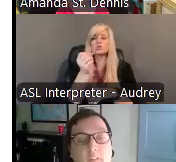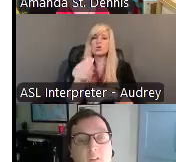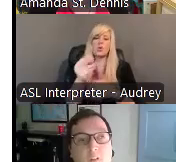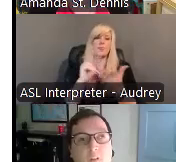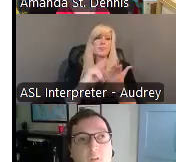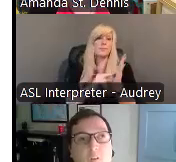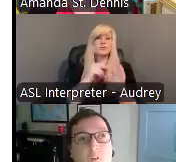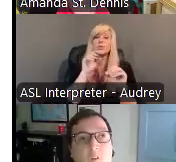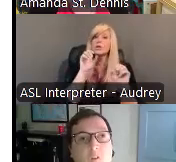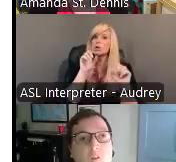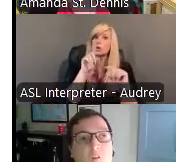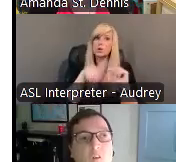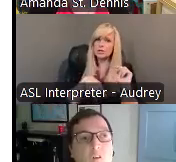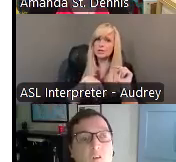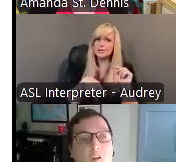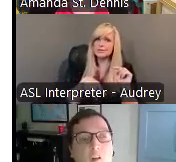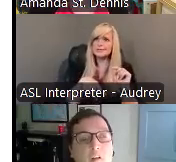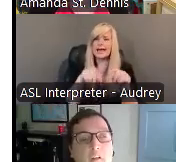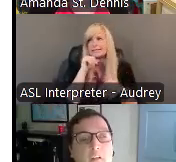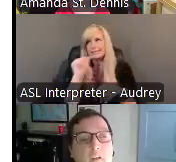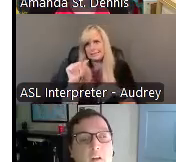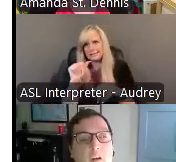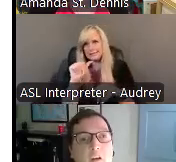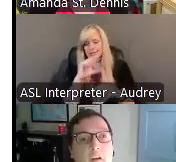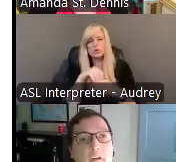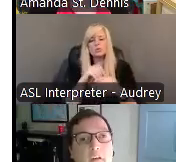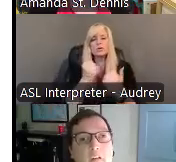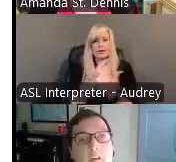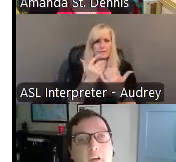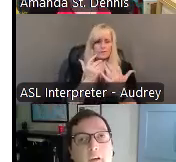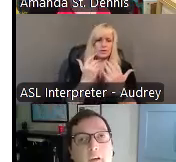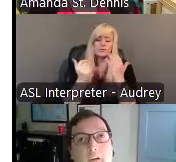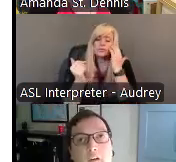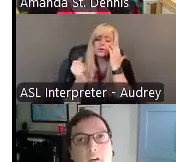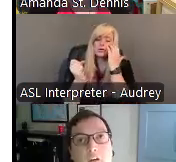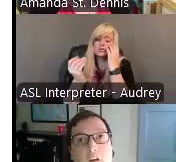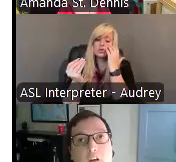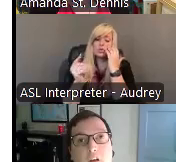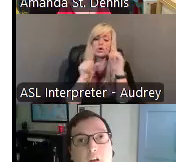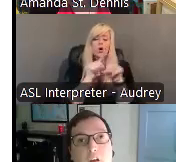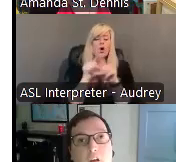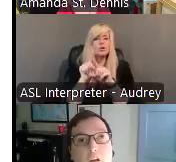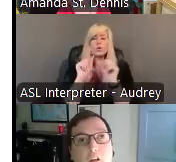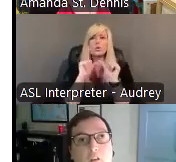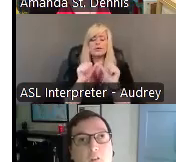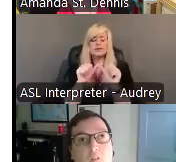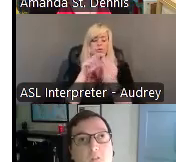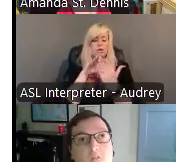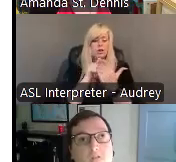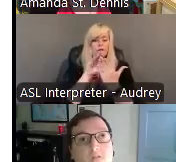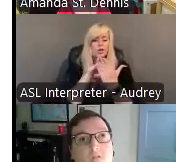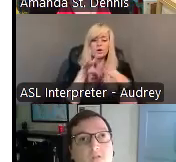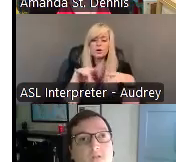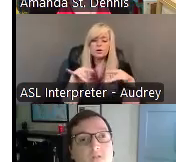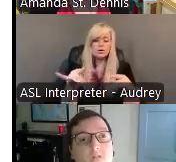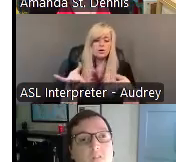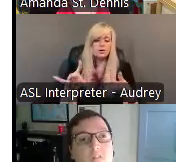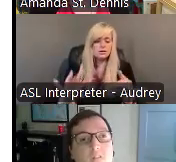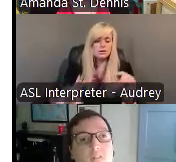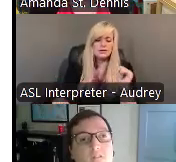include everything that could have been in there. We also are continuously learning. Additionally,